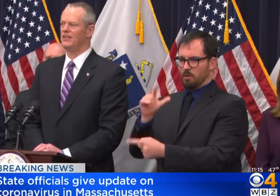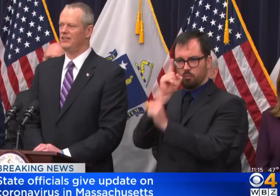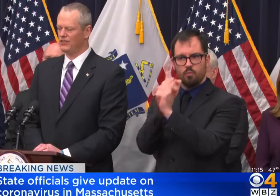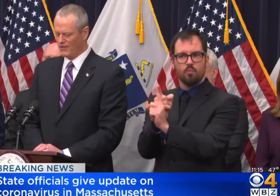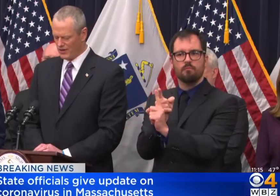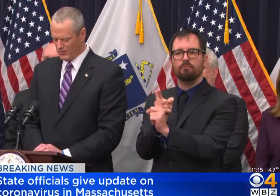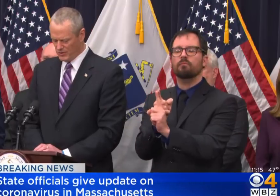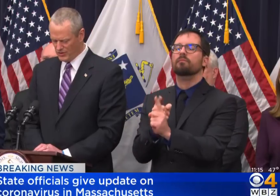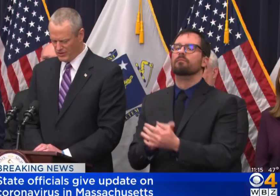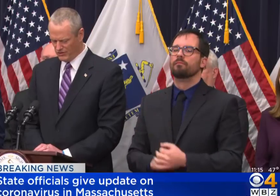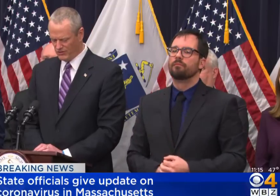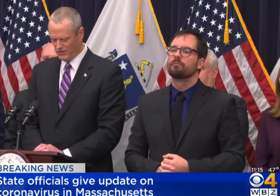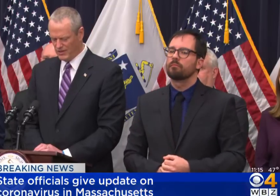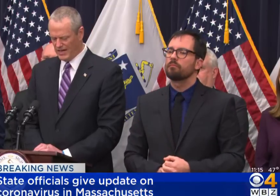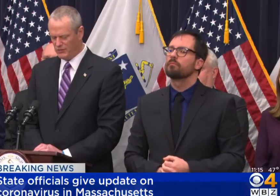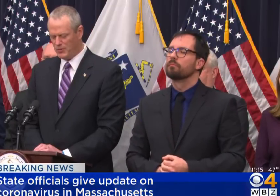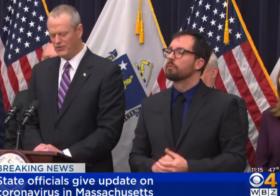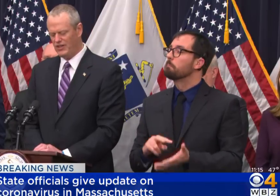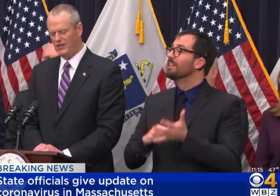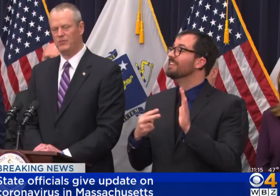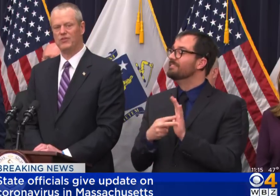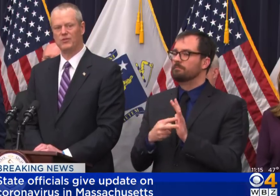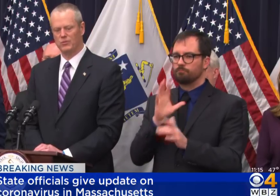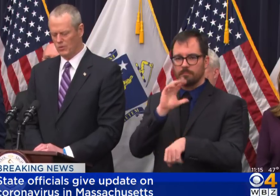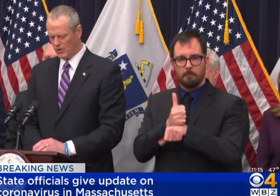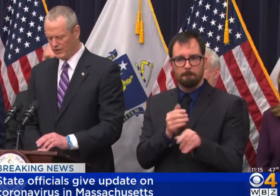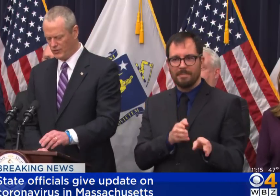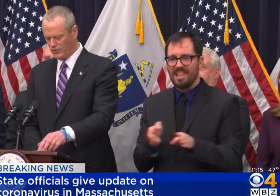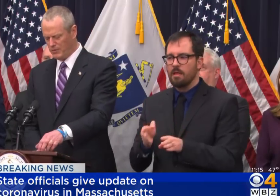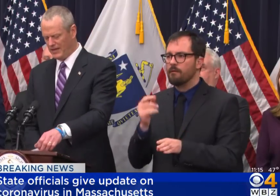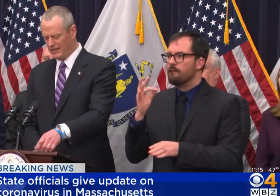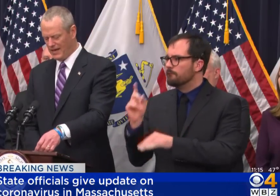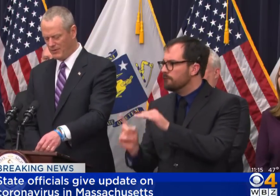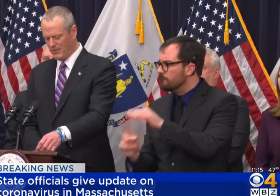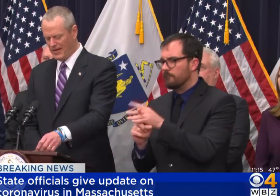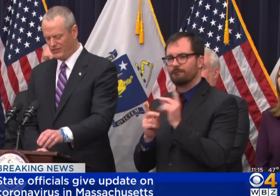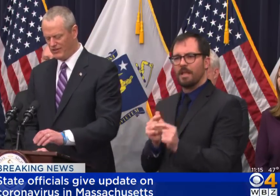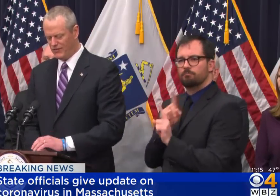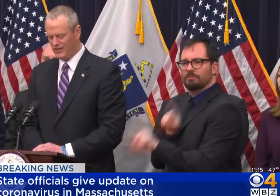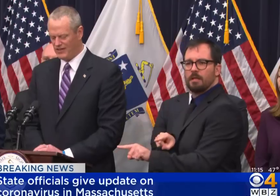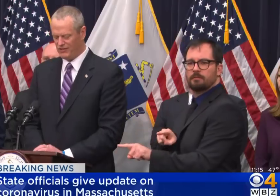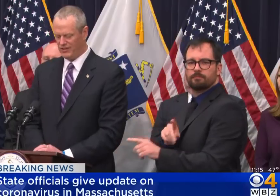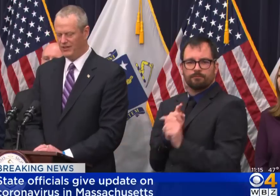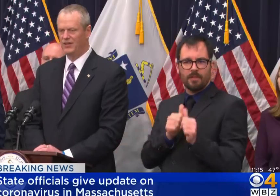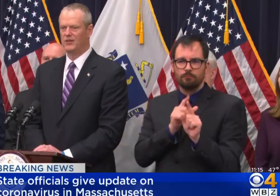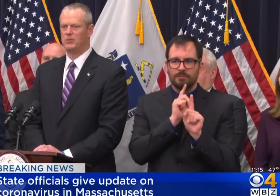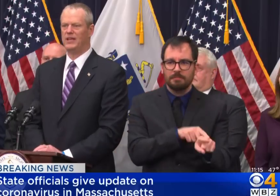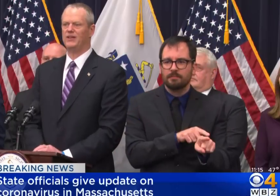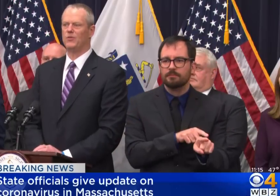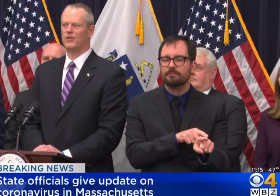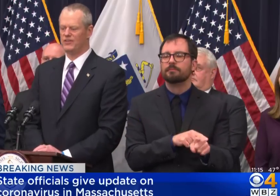PUSHING BACK AGAINST THIS DISEASE AND EXPANDING TESTING CAPACITY AND DISTRIBUTION AND QUICKLY RESPONDING TO THE NEEDS